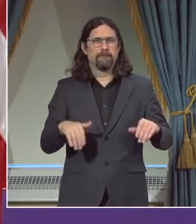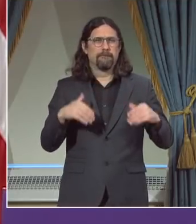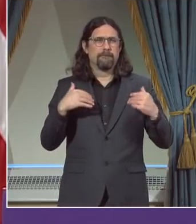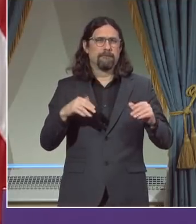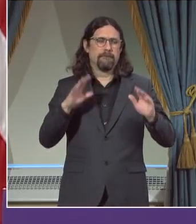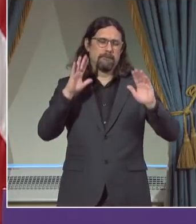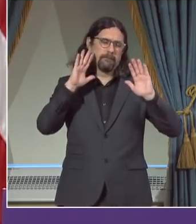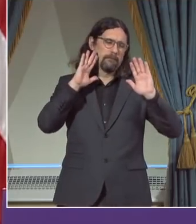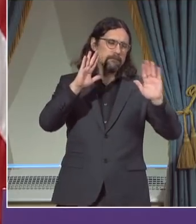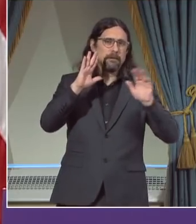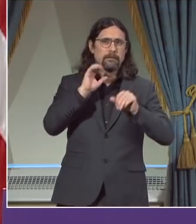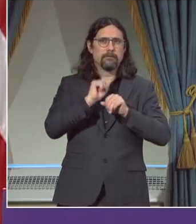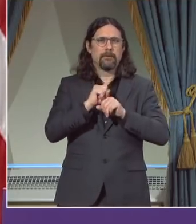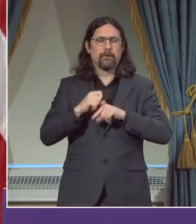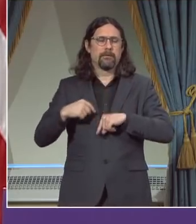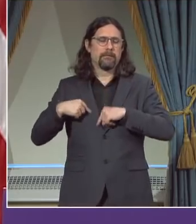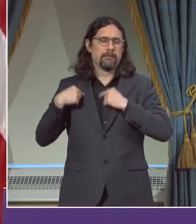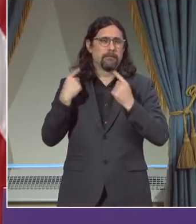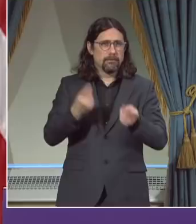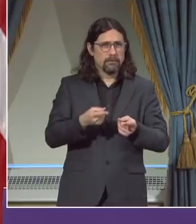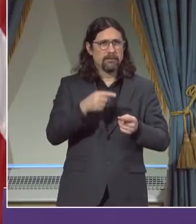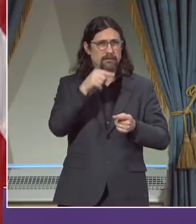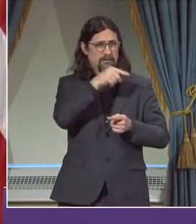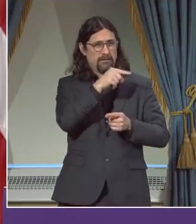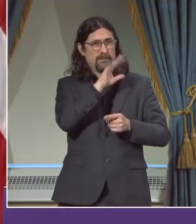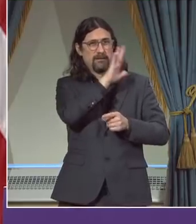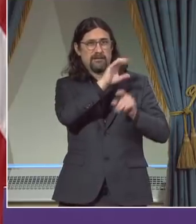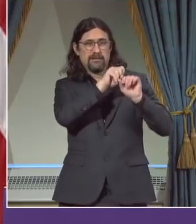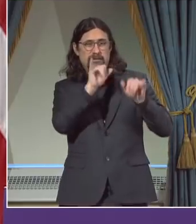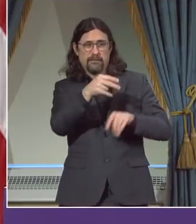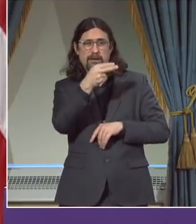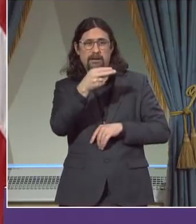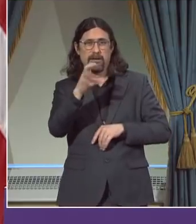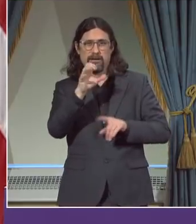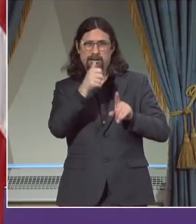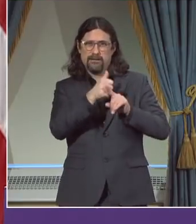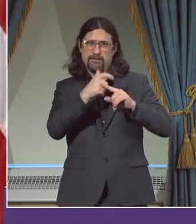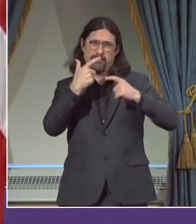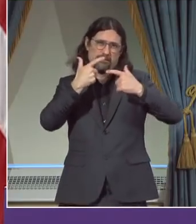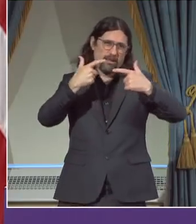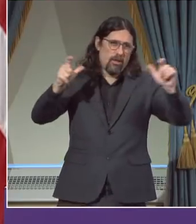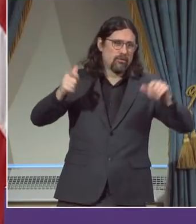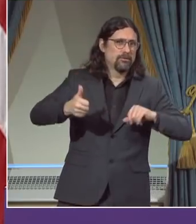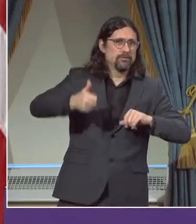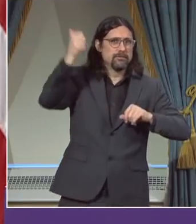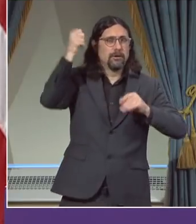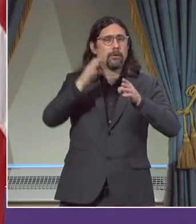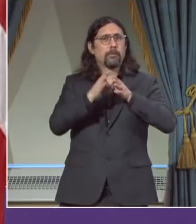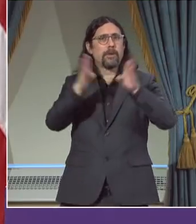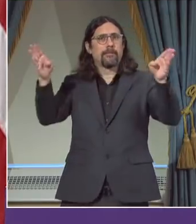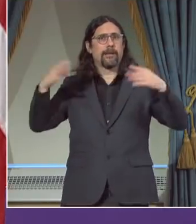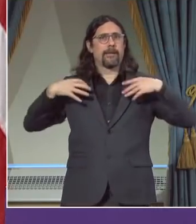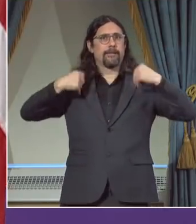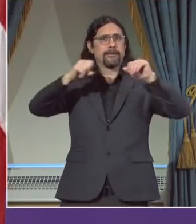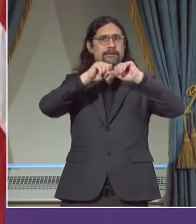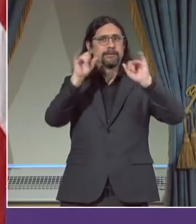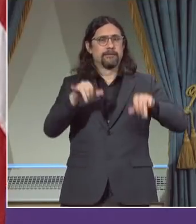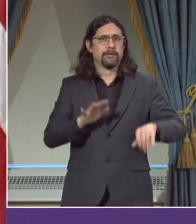ARLGSTE UBPLIC HEALTH SYSTEM IN AMERICA RUNNING IN THE MIDST OF